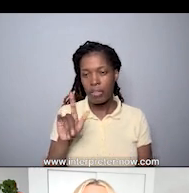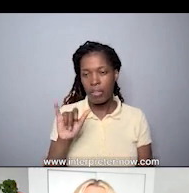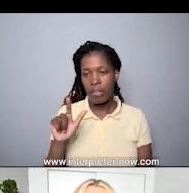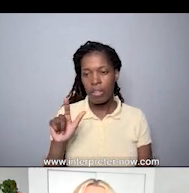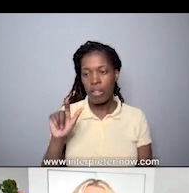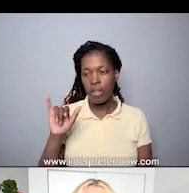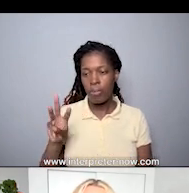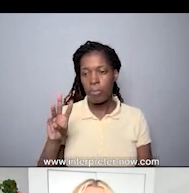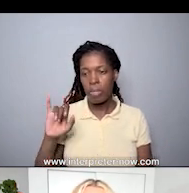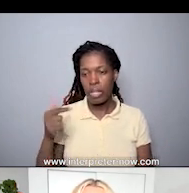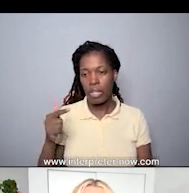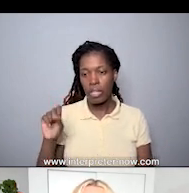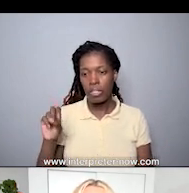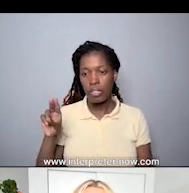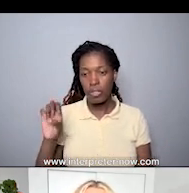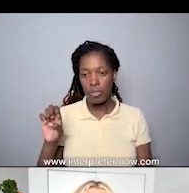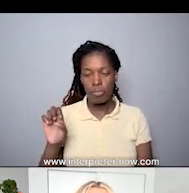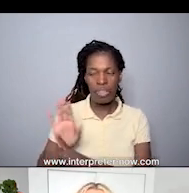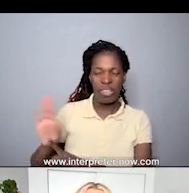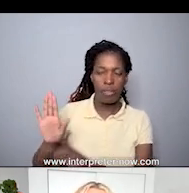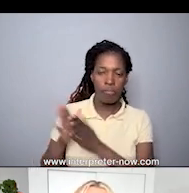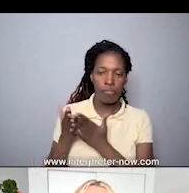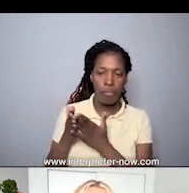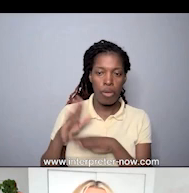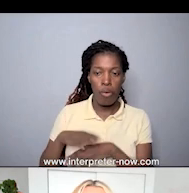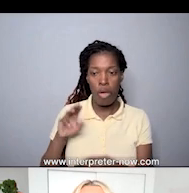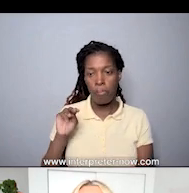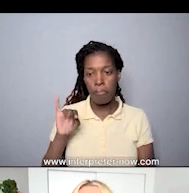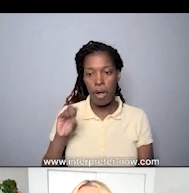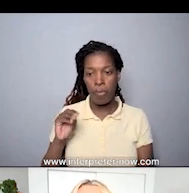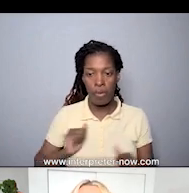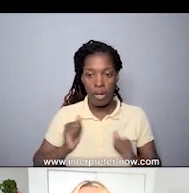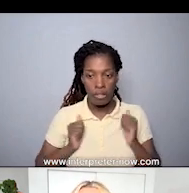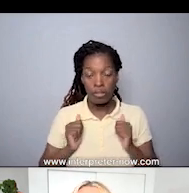on microaggressions, that sometimes, it's about planting the seeds for future change.